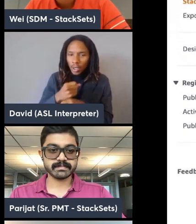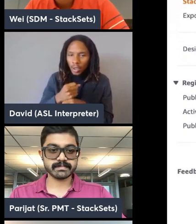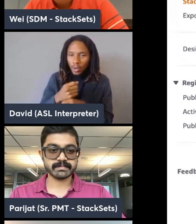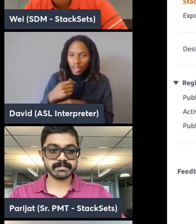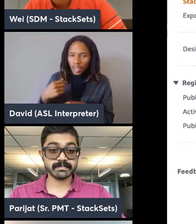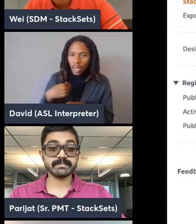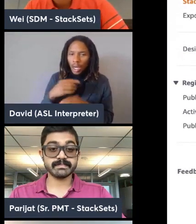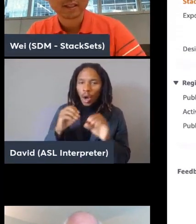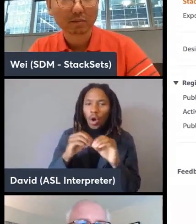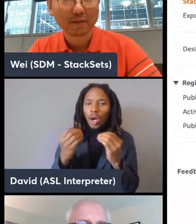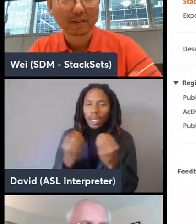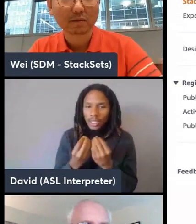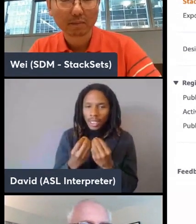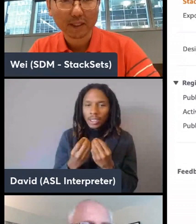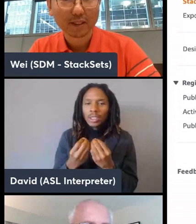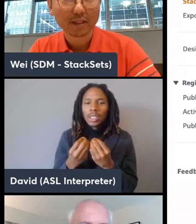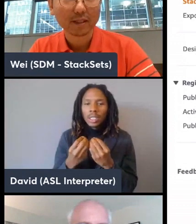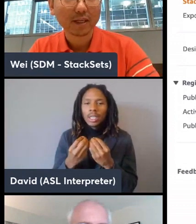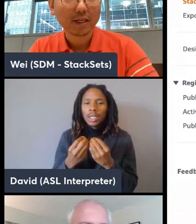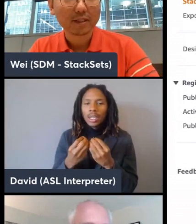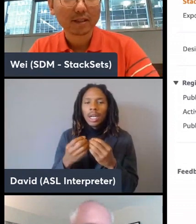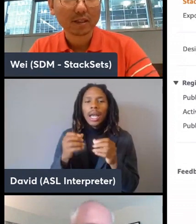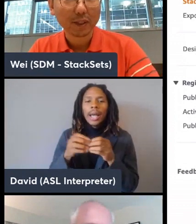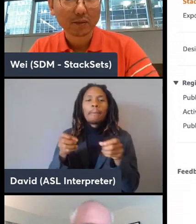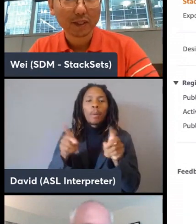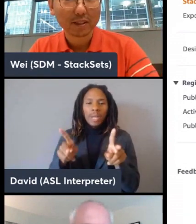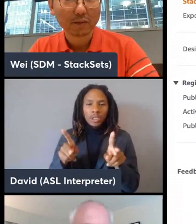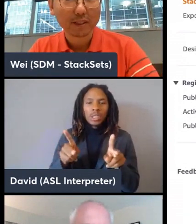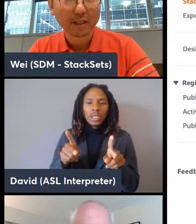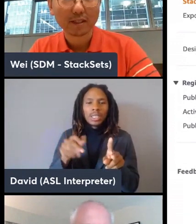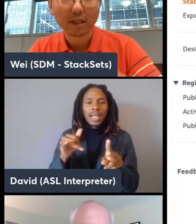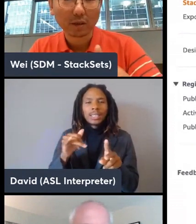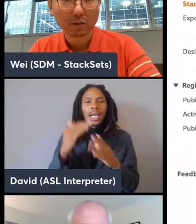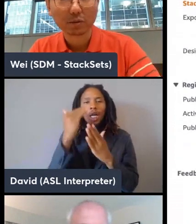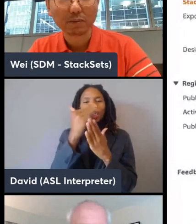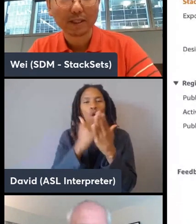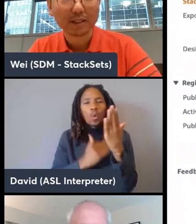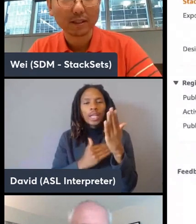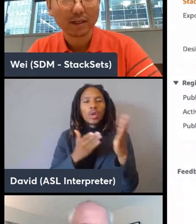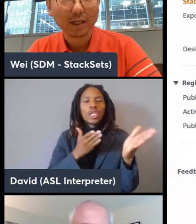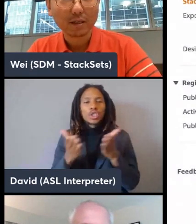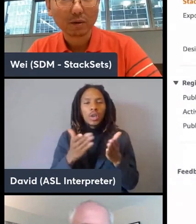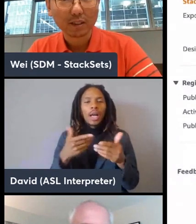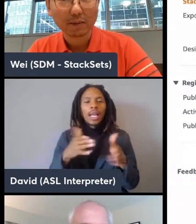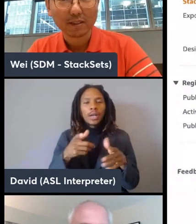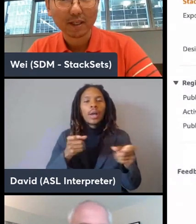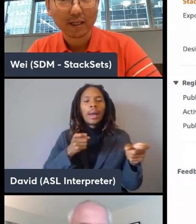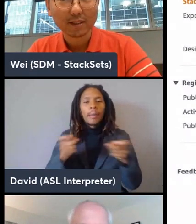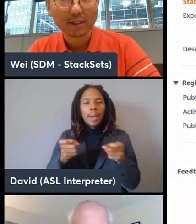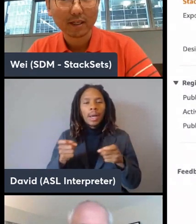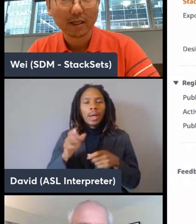AWS Organization, previously, we mentioned it's a directory service that allow you to manage your AWS accounts,